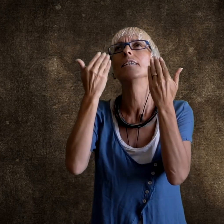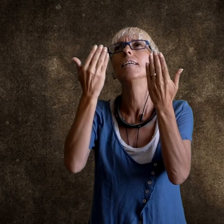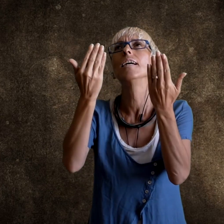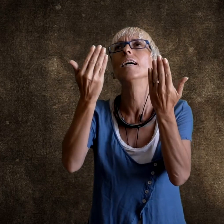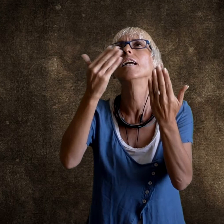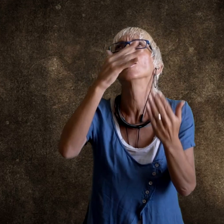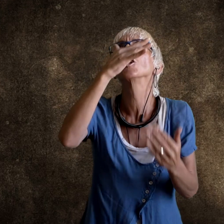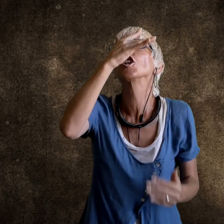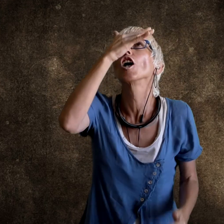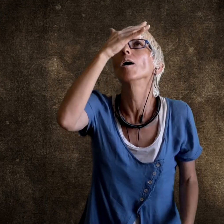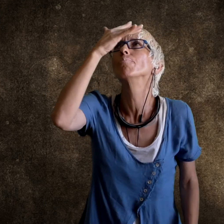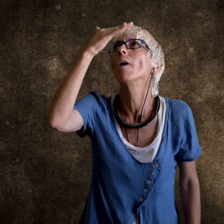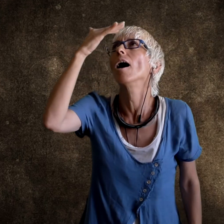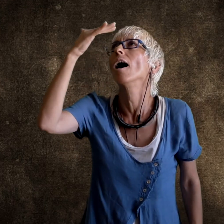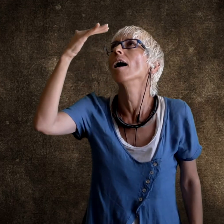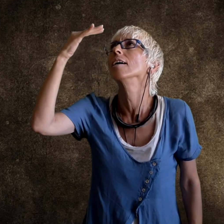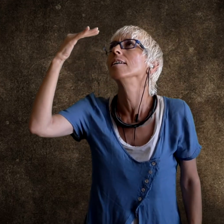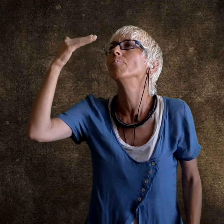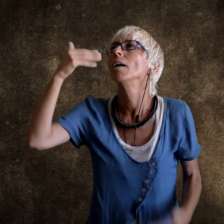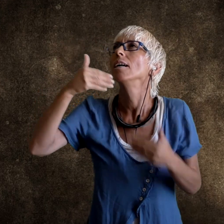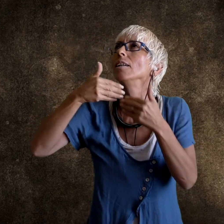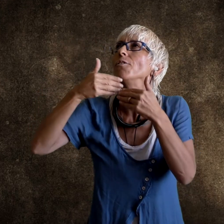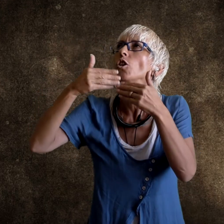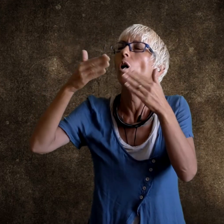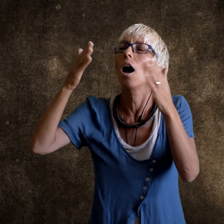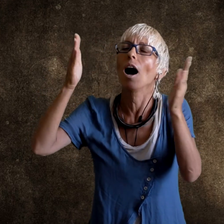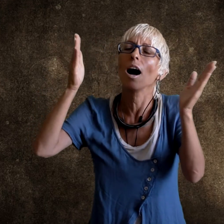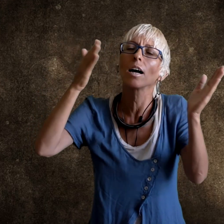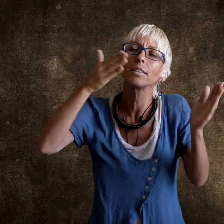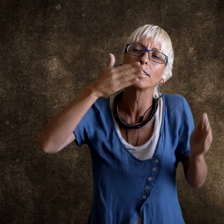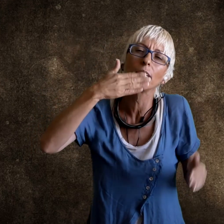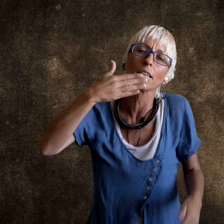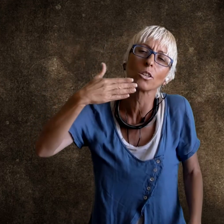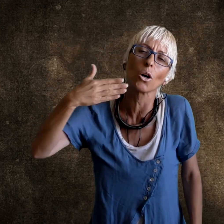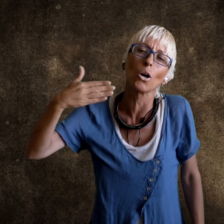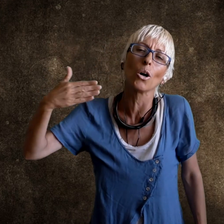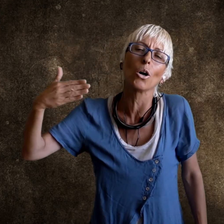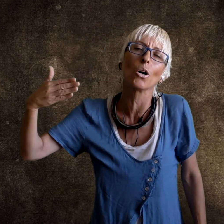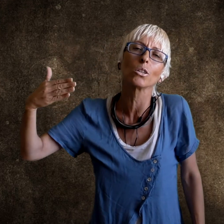give the sky open doors